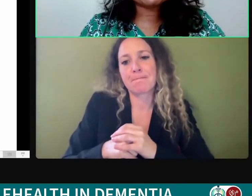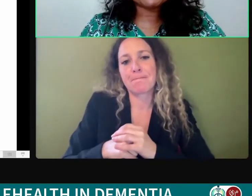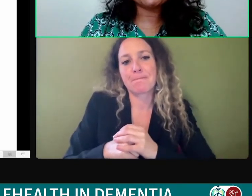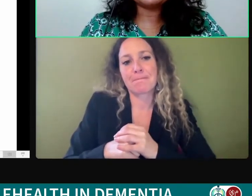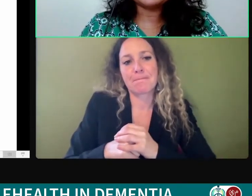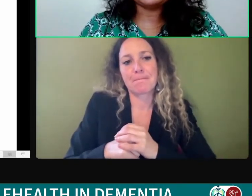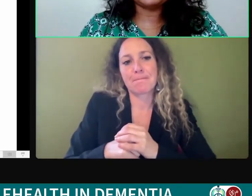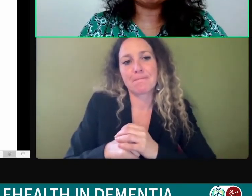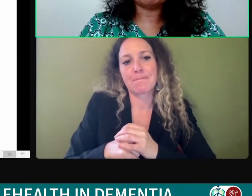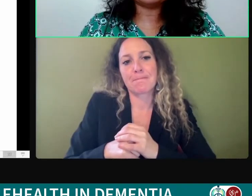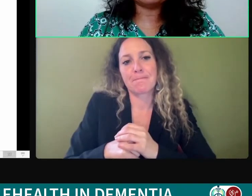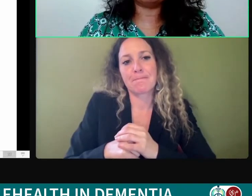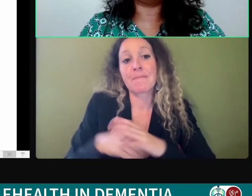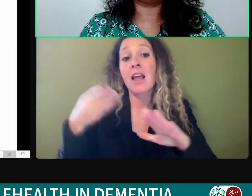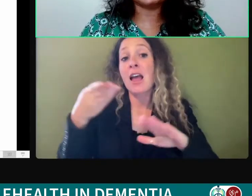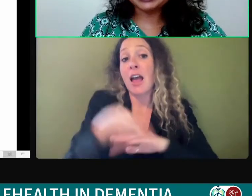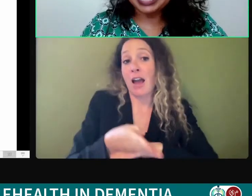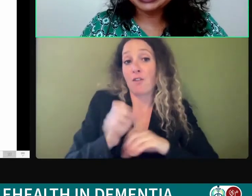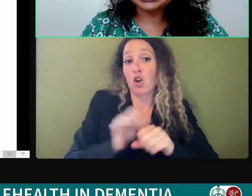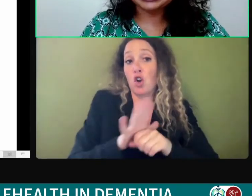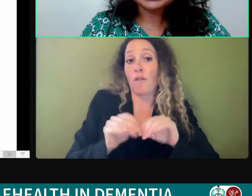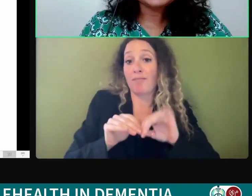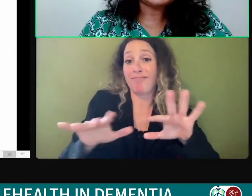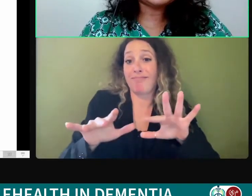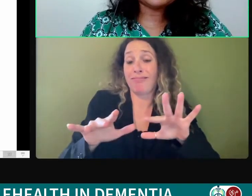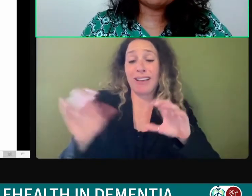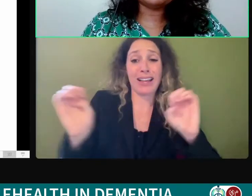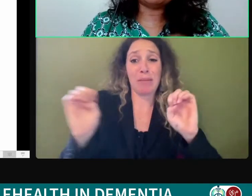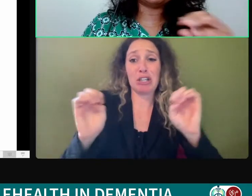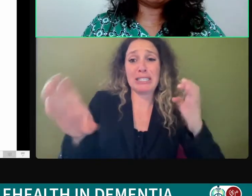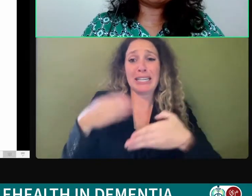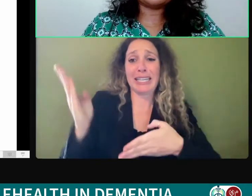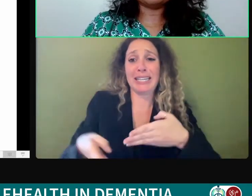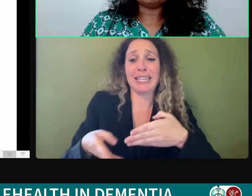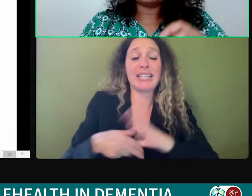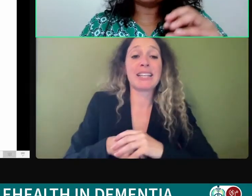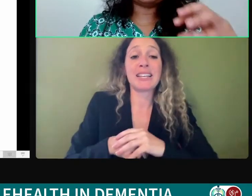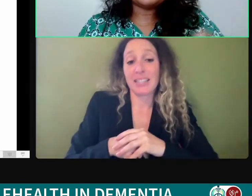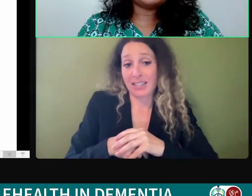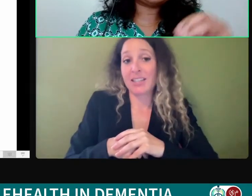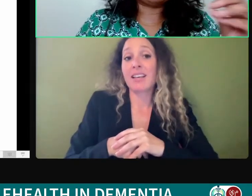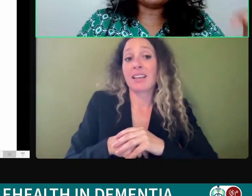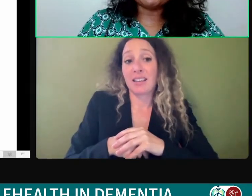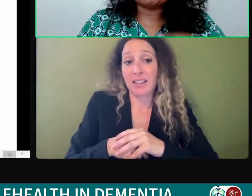the COVID-19 public health emergency ended. And again, we do know that state and federal